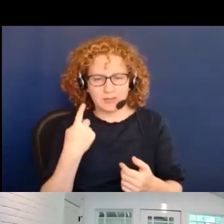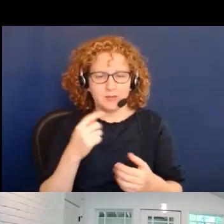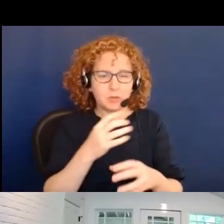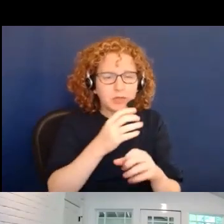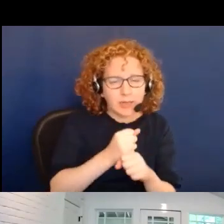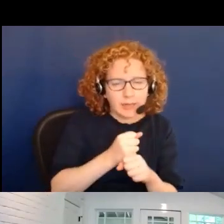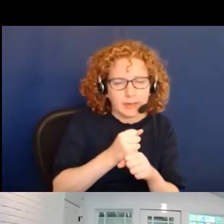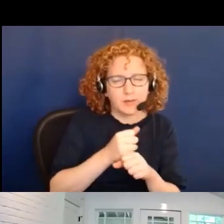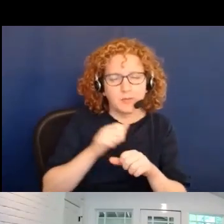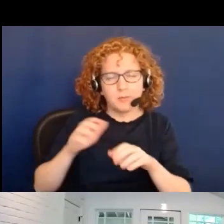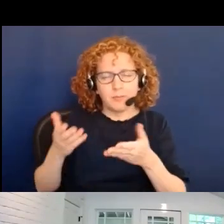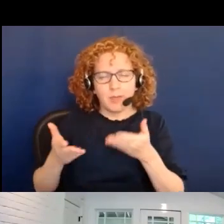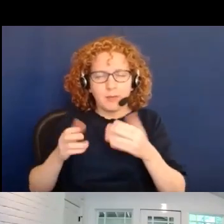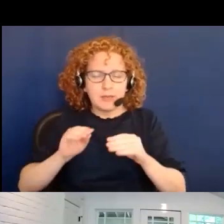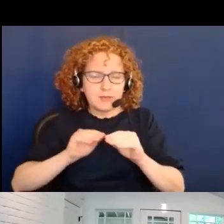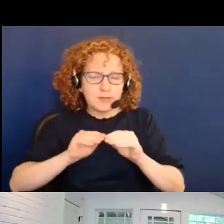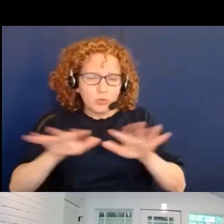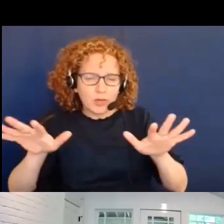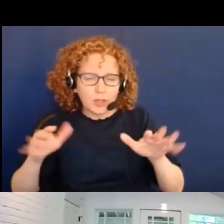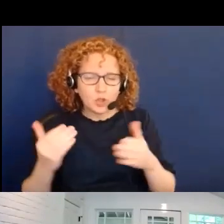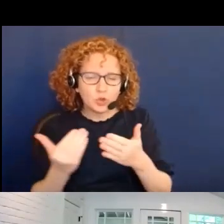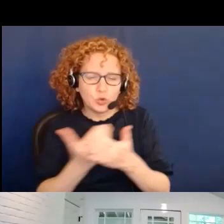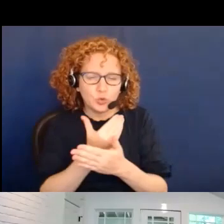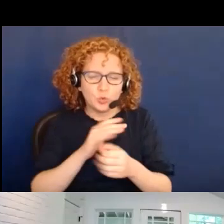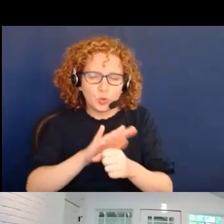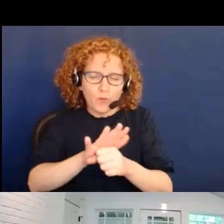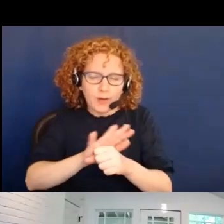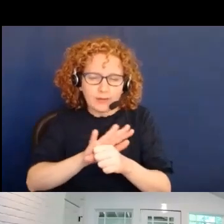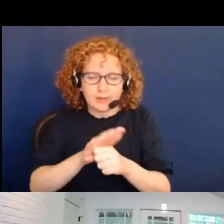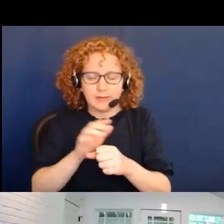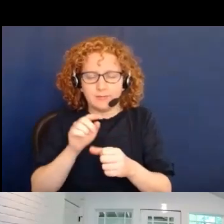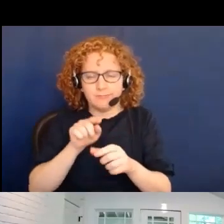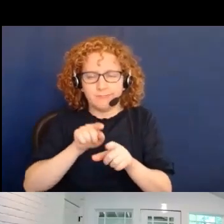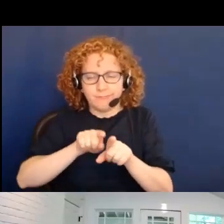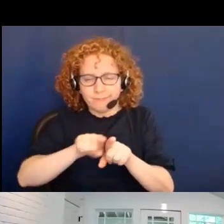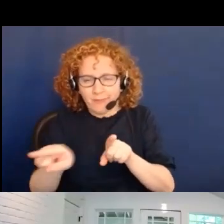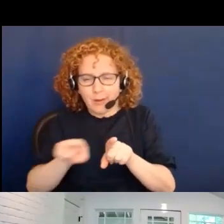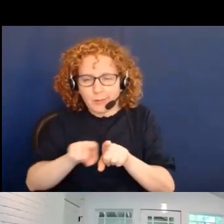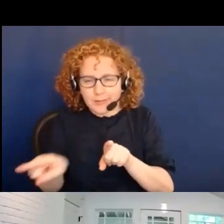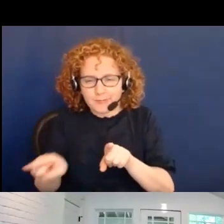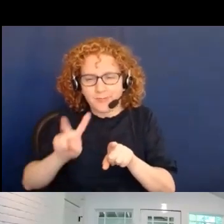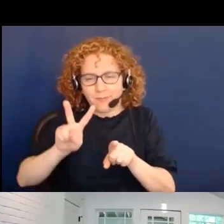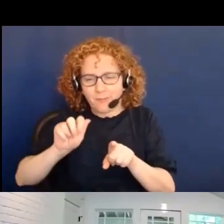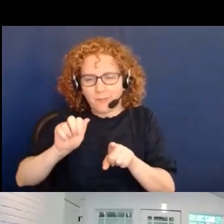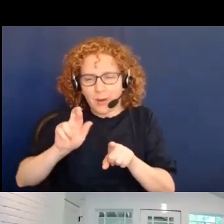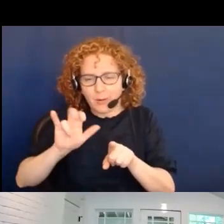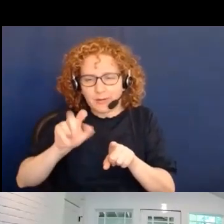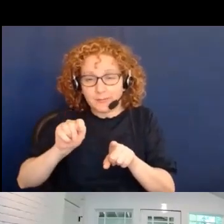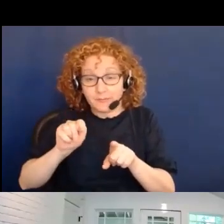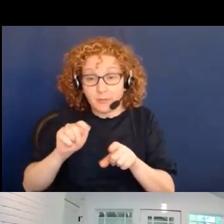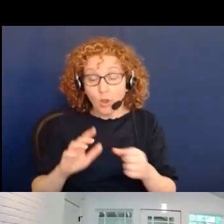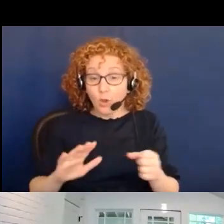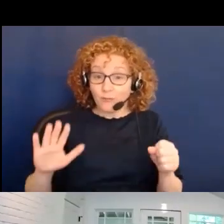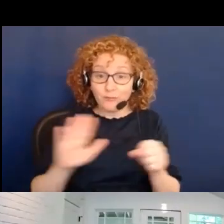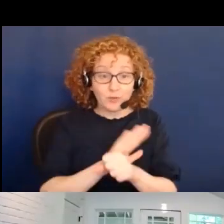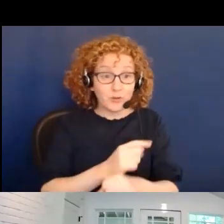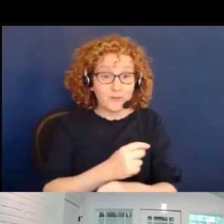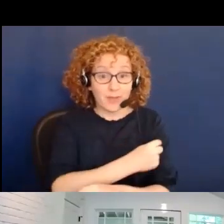of the new COVID-19 variants and therefore fully vaccinated travelers vaccinated must show proof